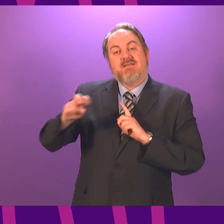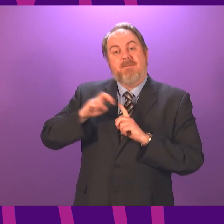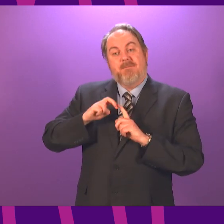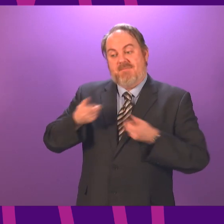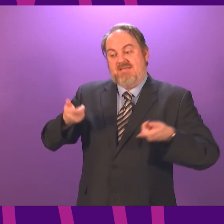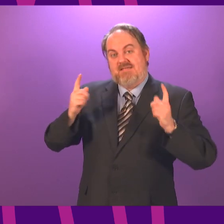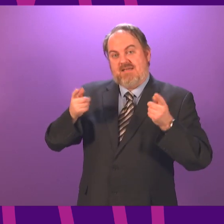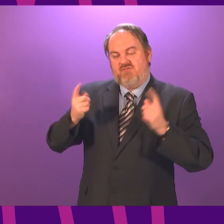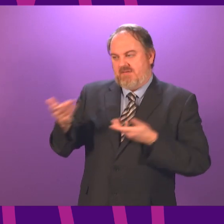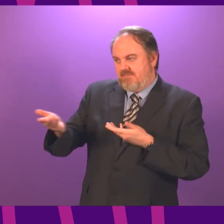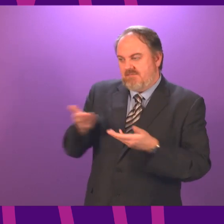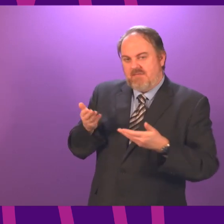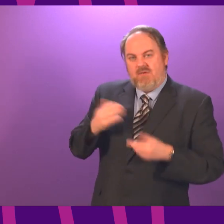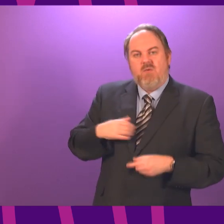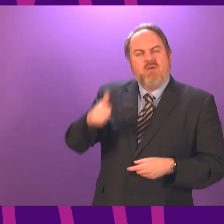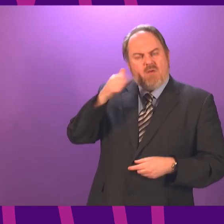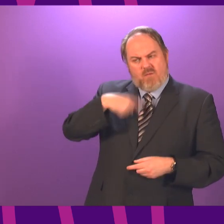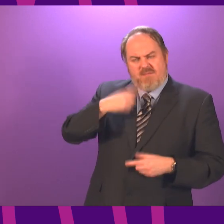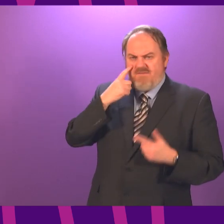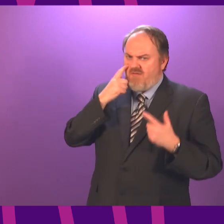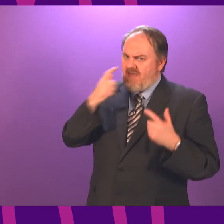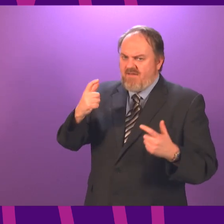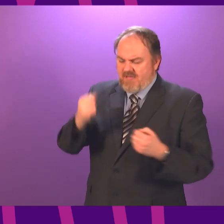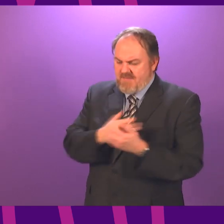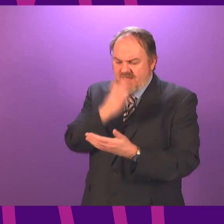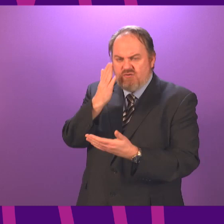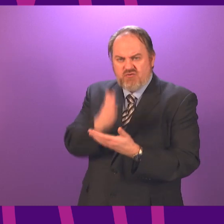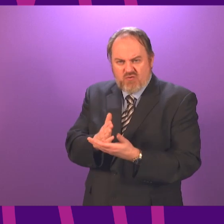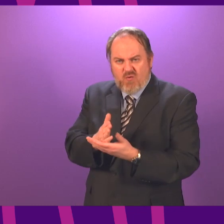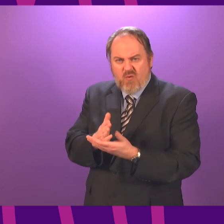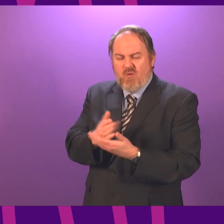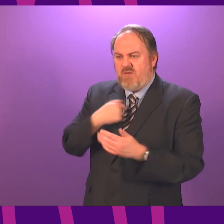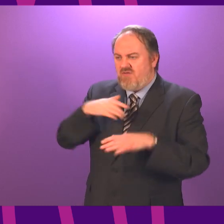has been assiduous in ensuring that we are trying to cater for the many different aspects